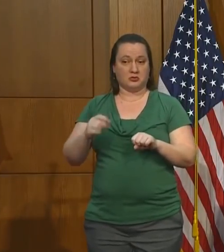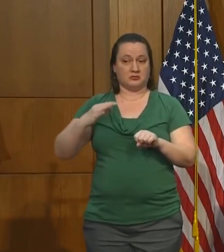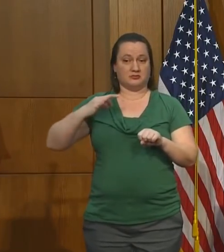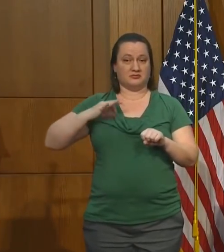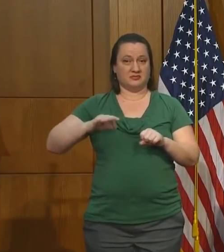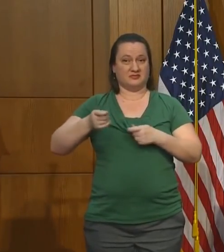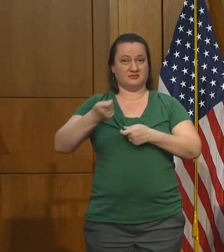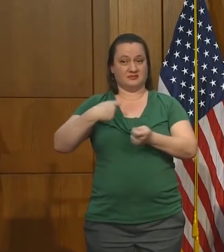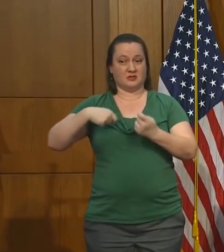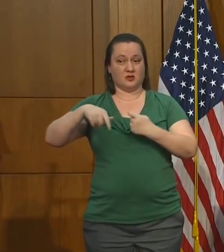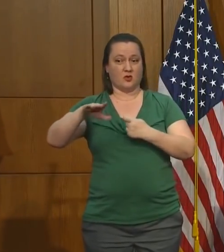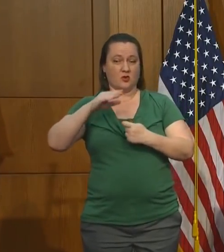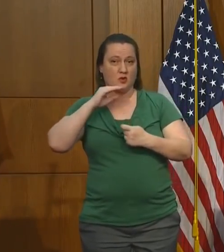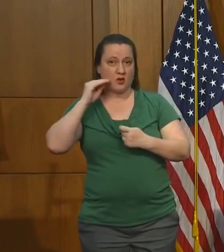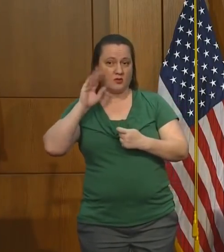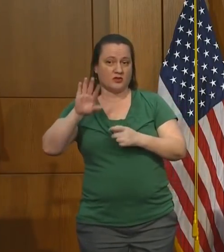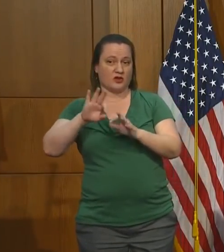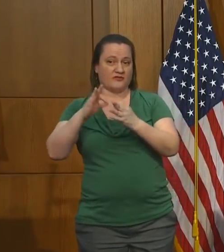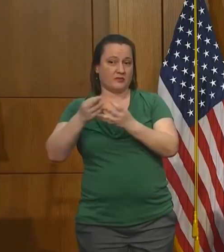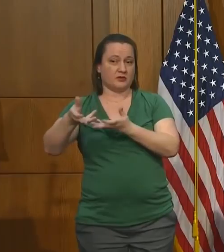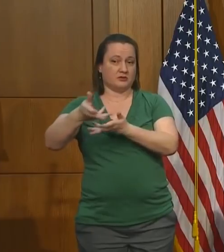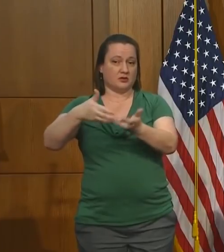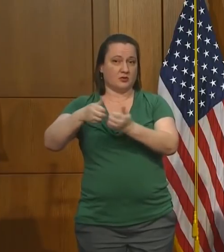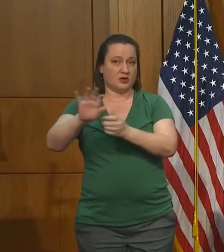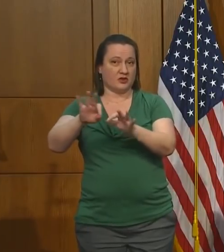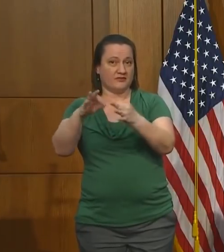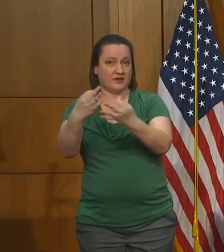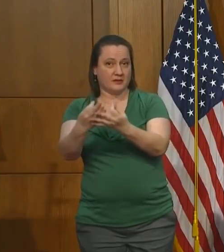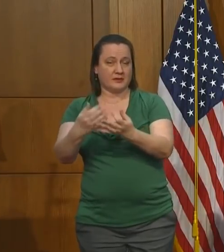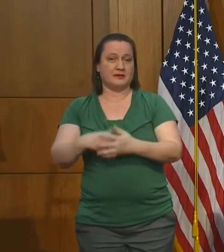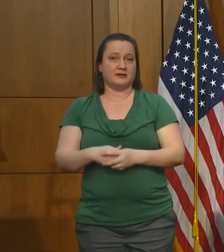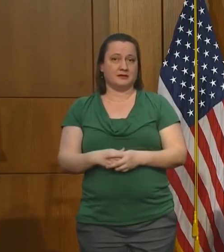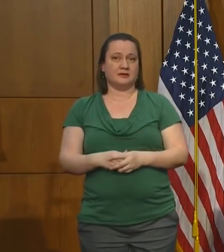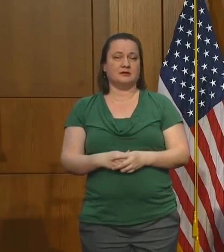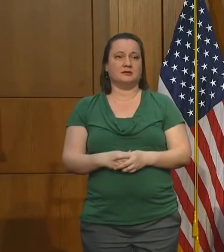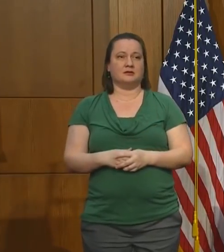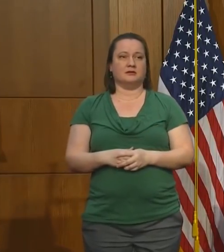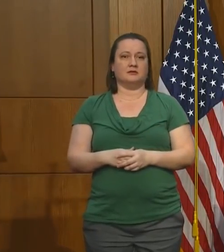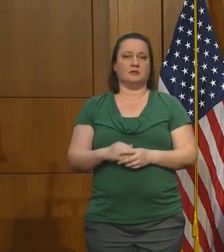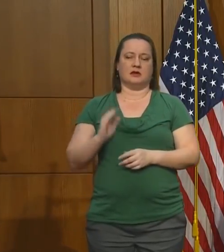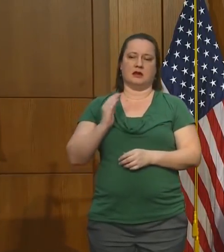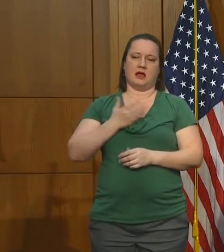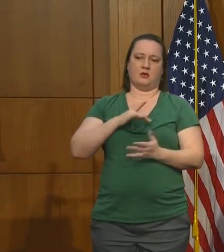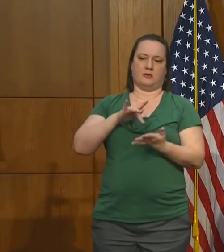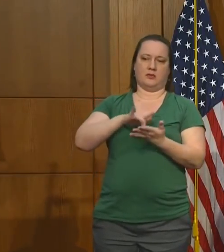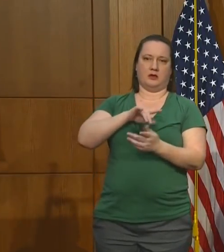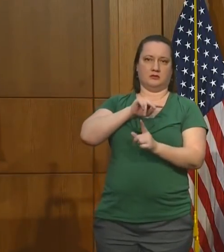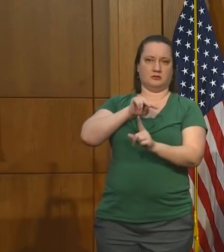ARE OTHER TYPES OF MENTAL ILLNESSES WOULD THEY BE BETTER GOING HOME WITH THEIR FAMILIES WHERE THEY HAD MORE CONTACT